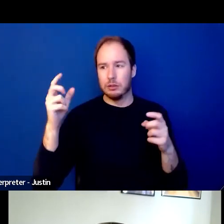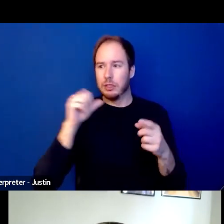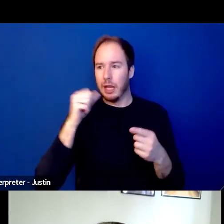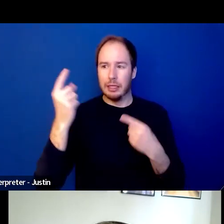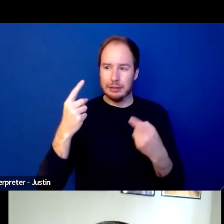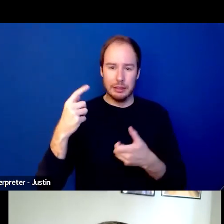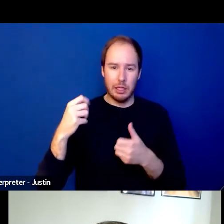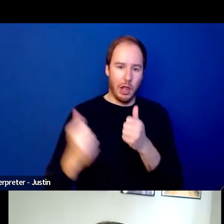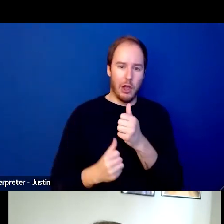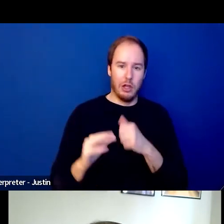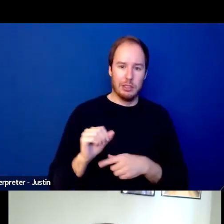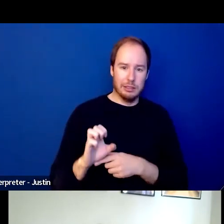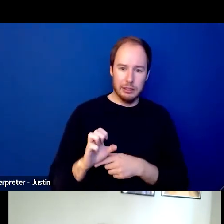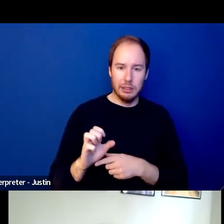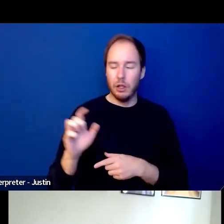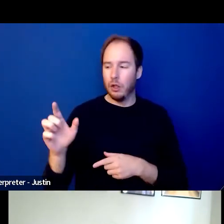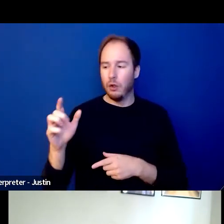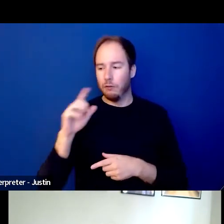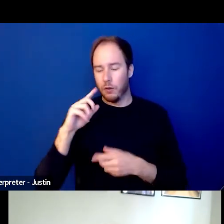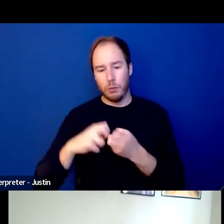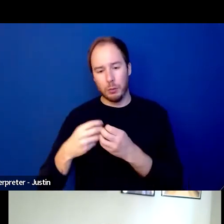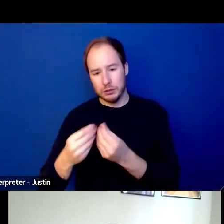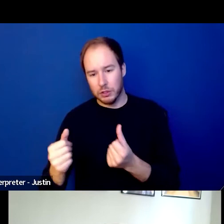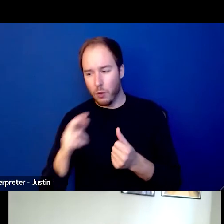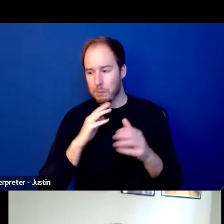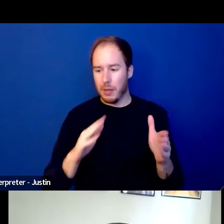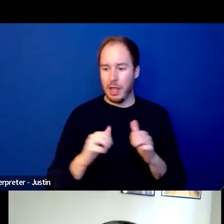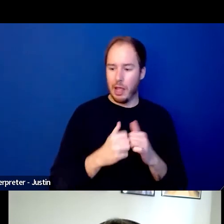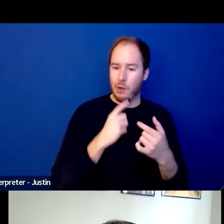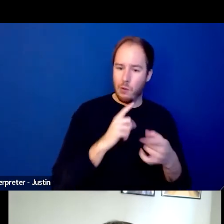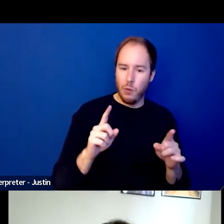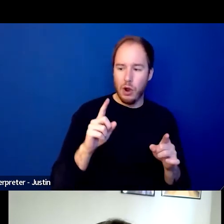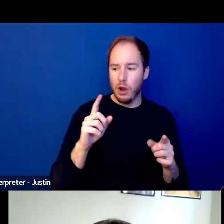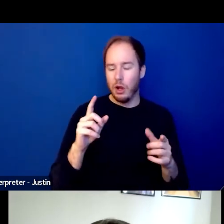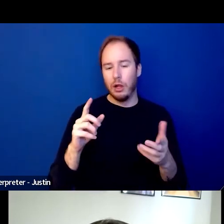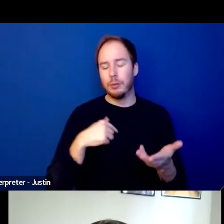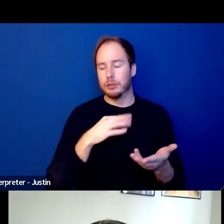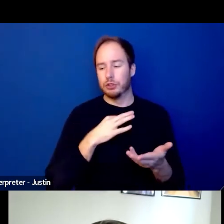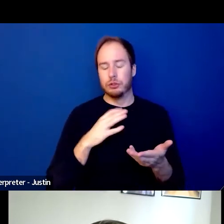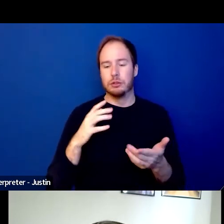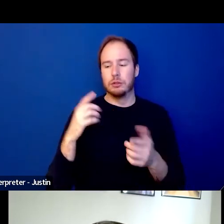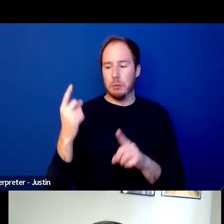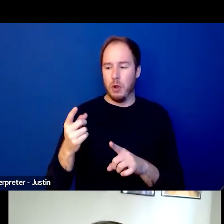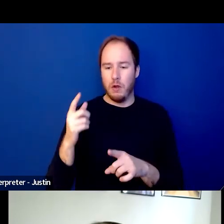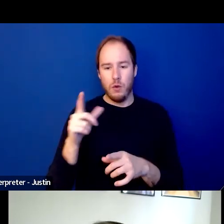in those problem solving, either conversation or the planning for how it works on either the diversion or like relating to actual resources that might be available,